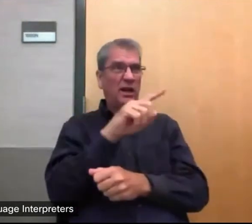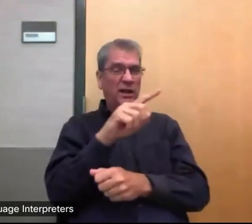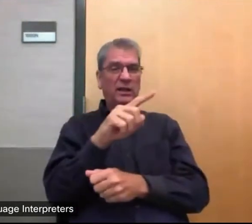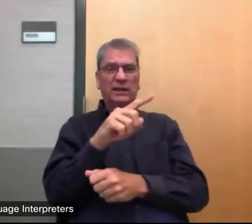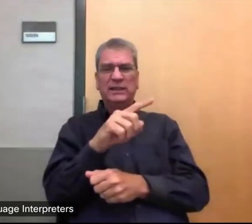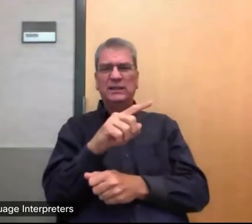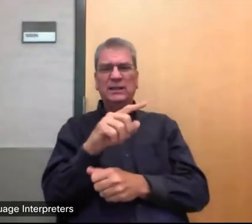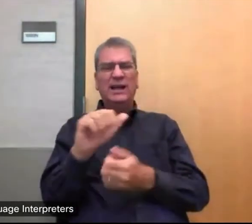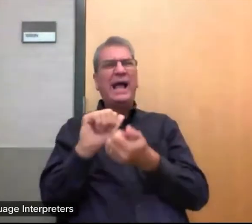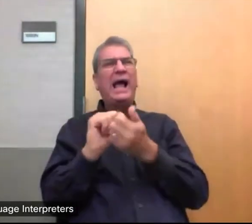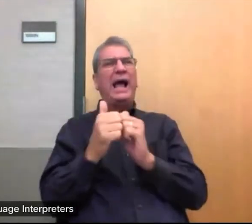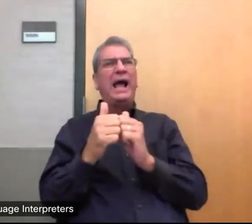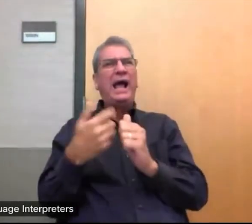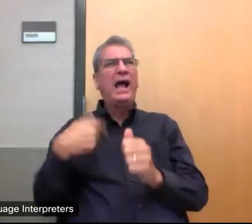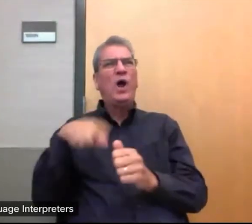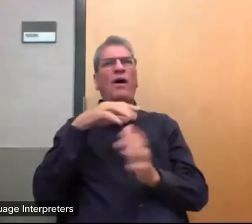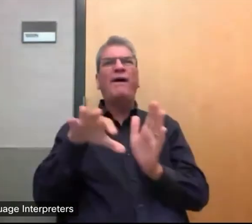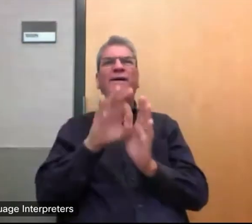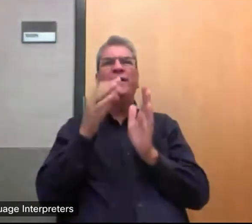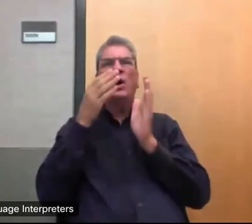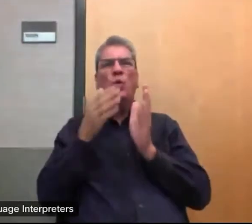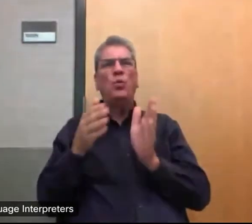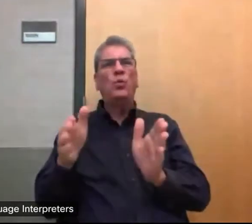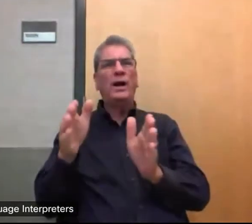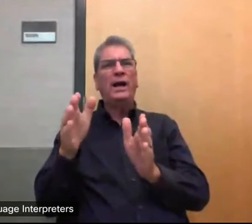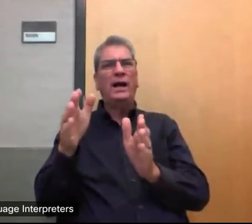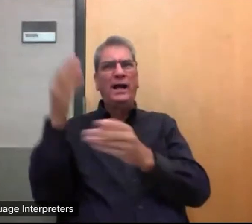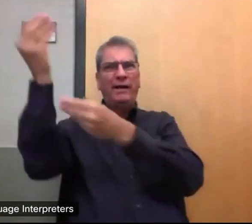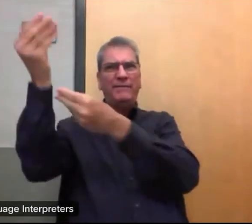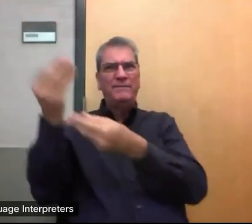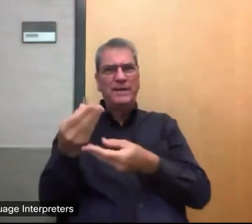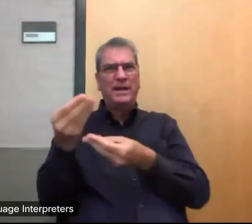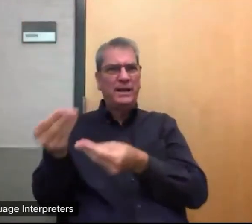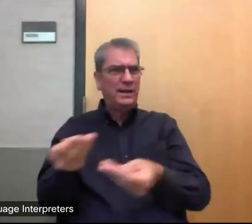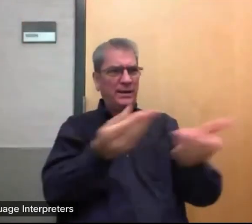Is How do we find ways to get information to people in a way they want it, and that